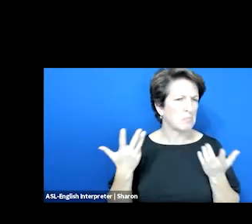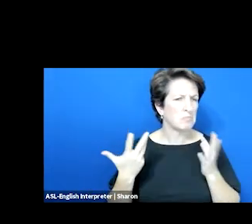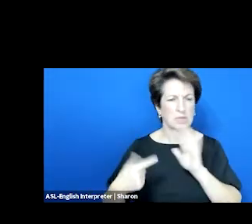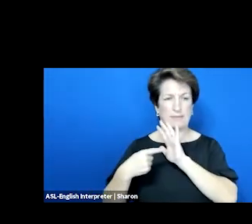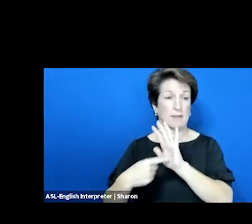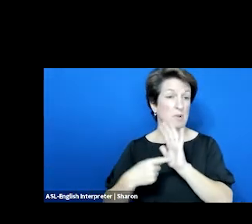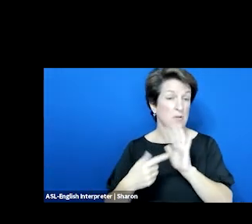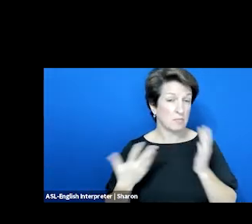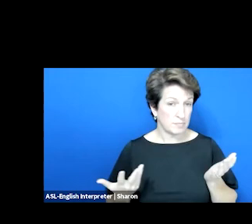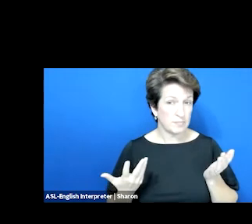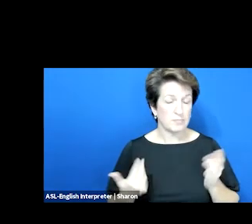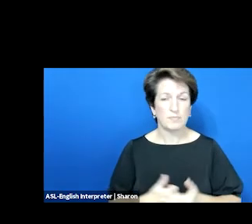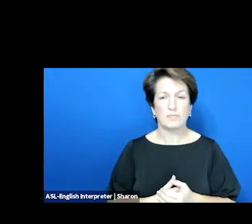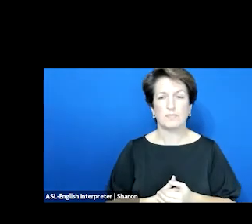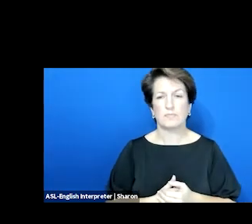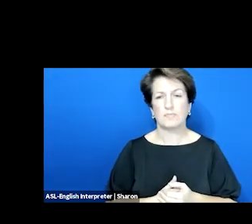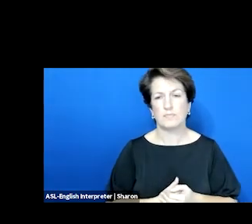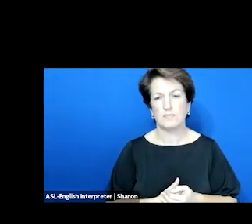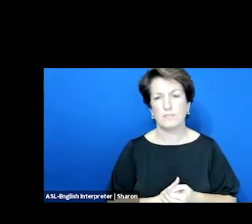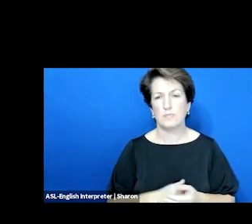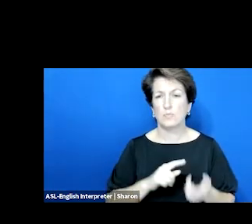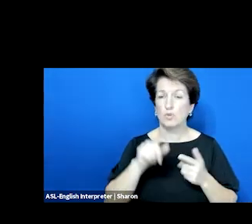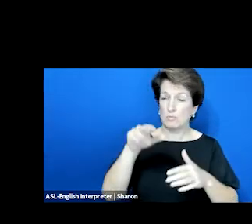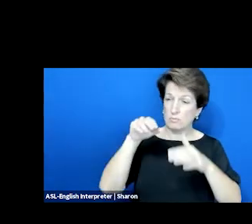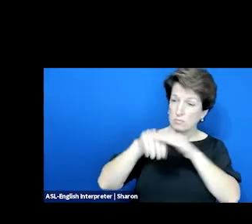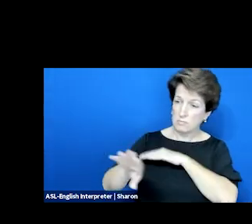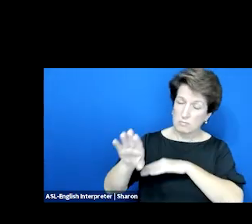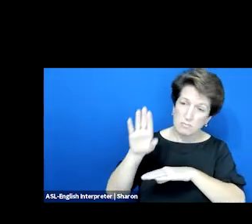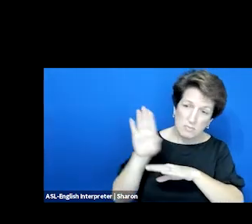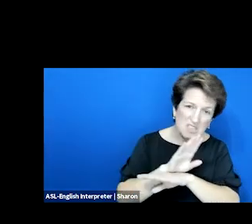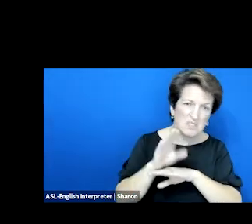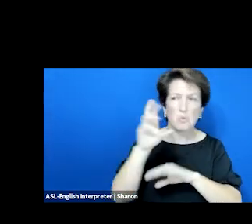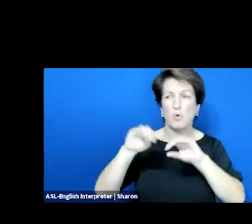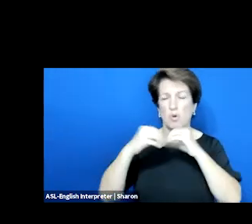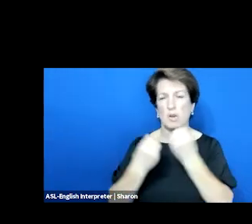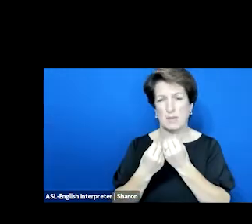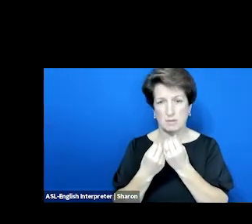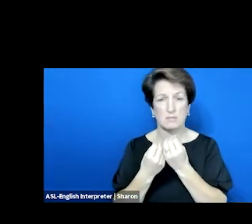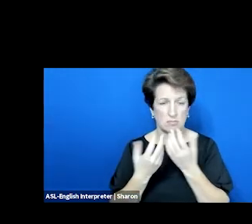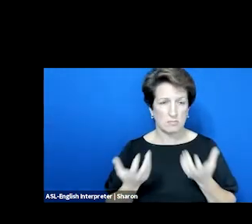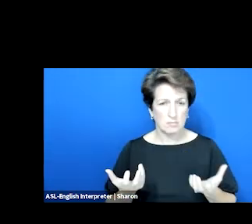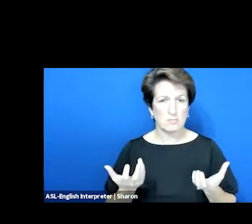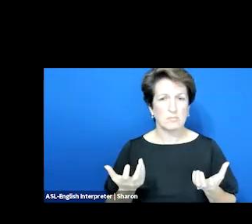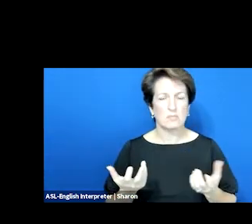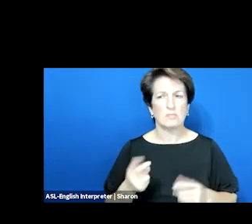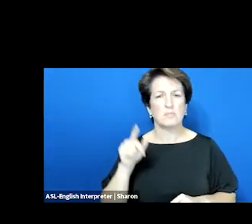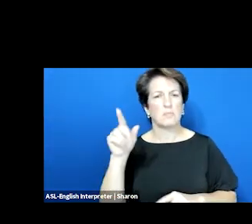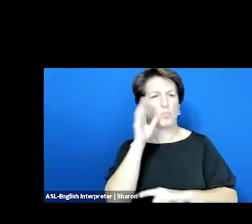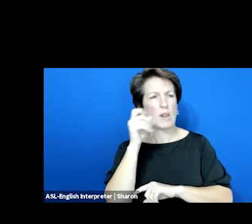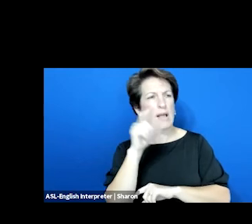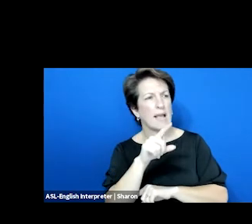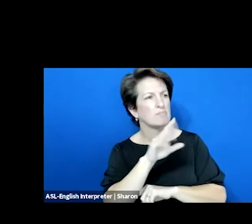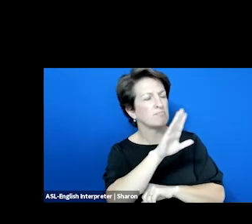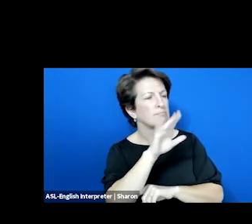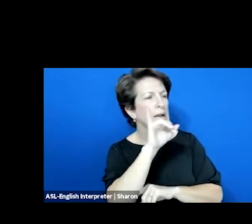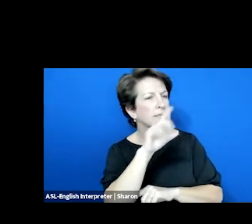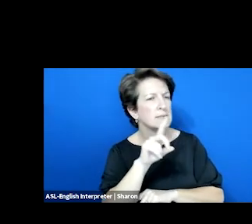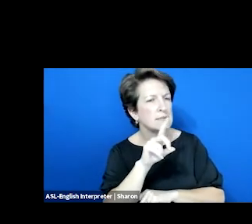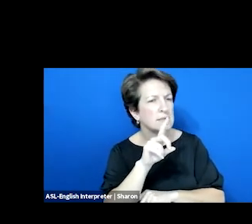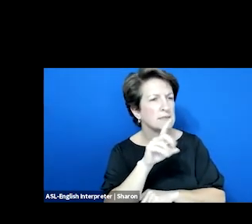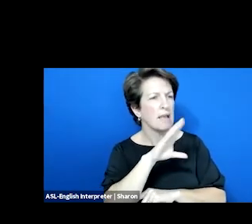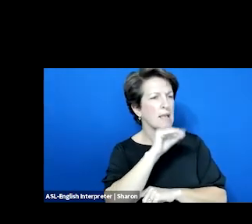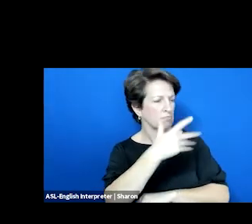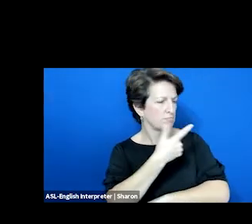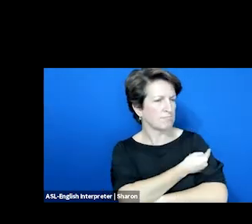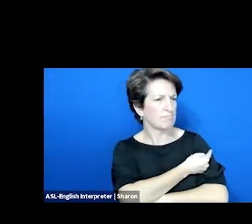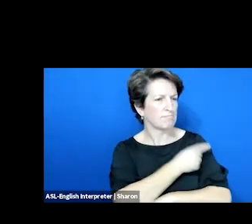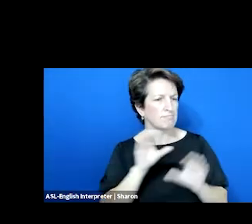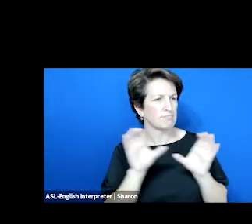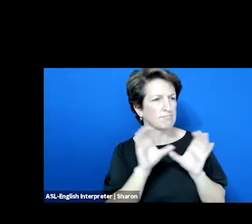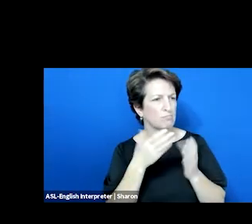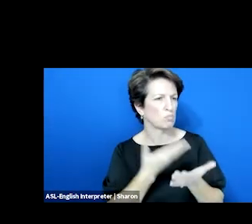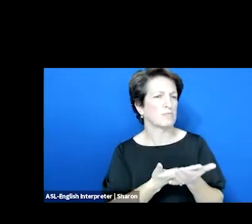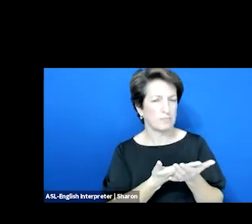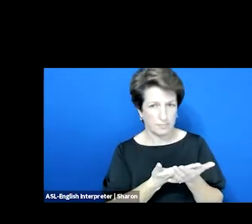readability of the QR